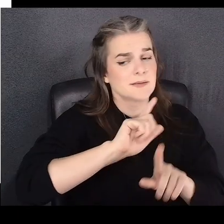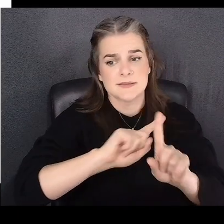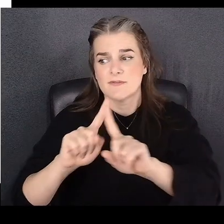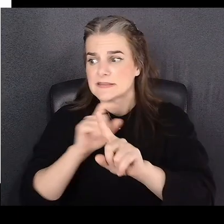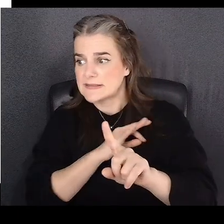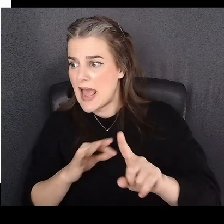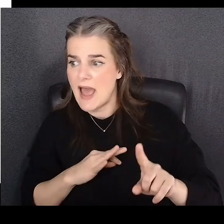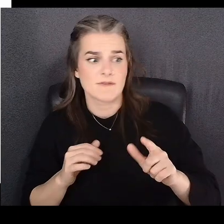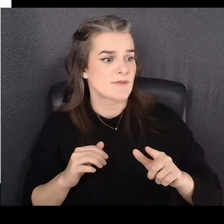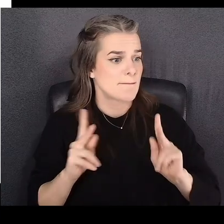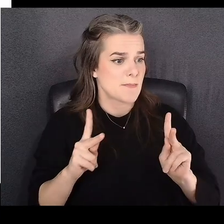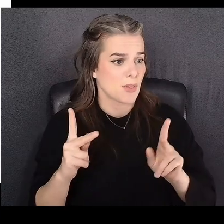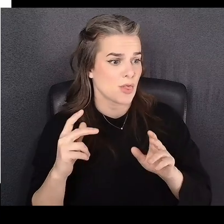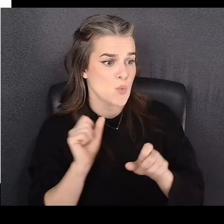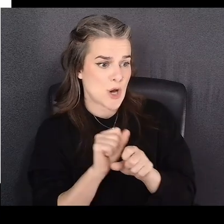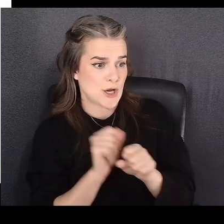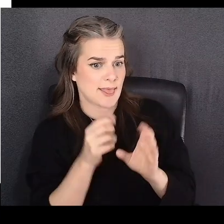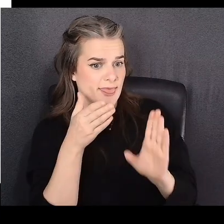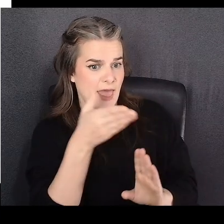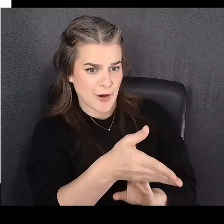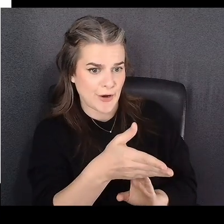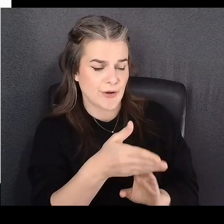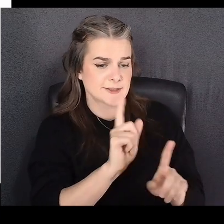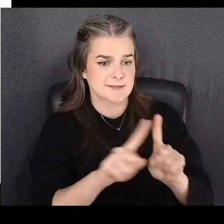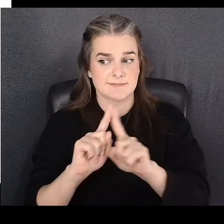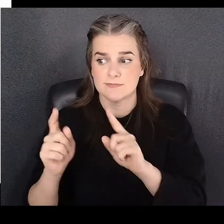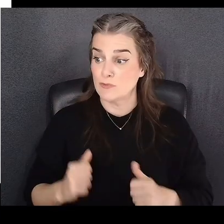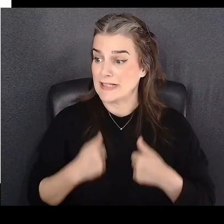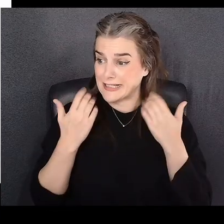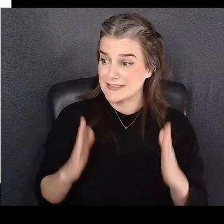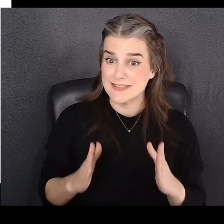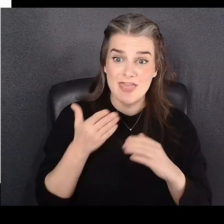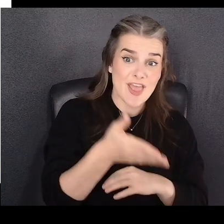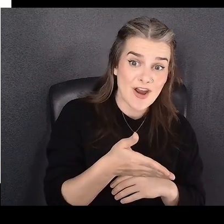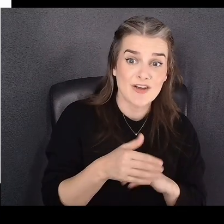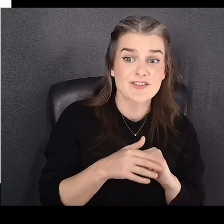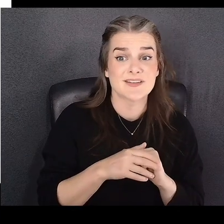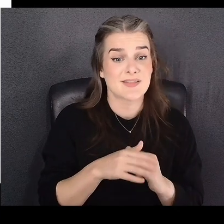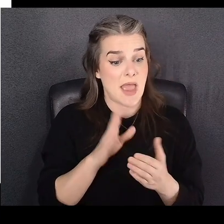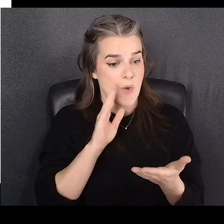And then we'd address them and mail them out. So that was art.